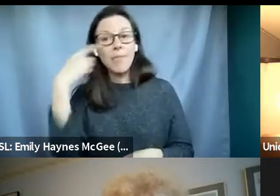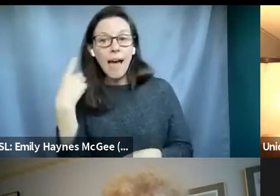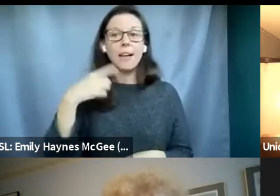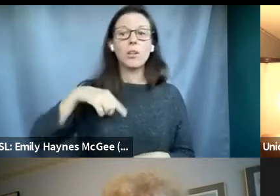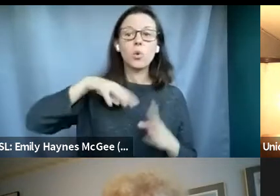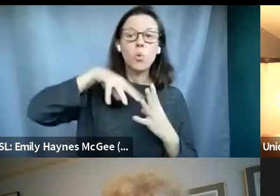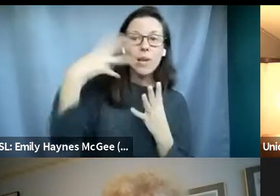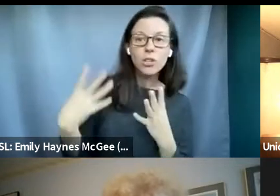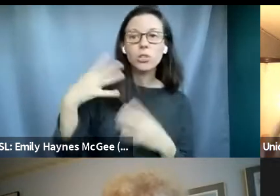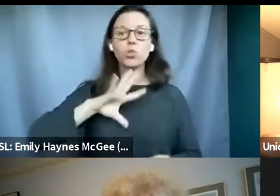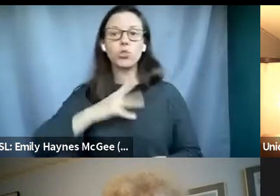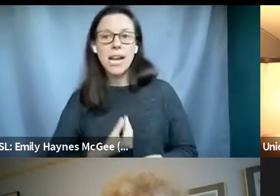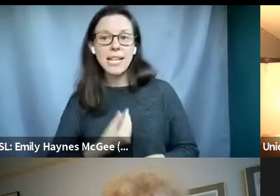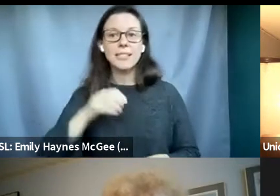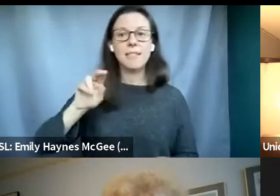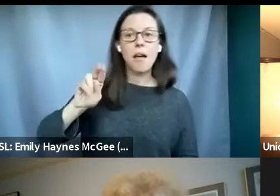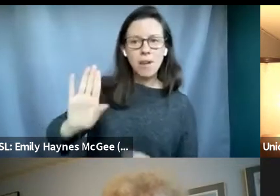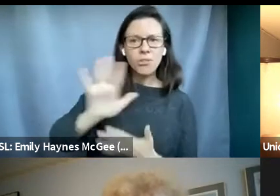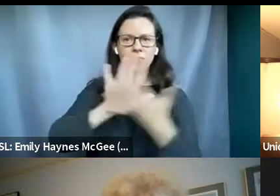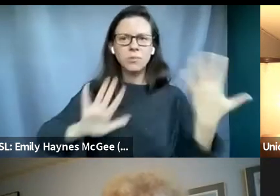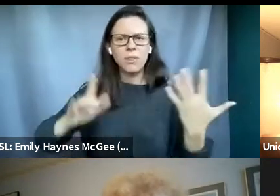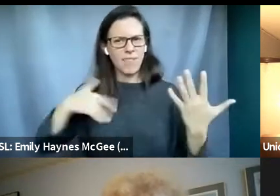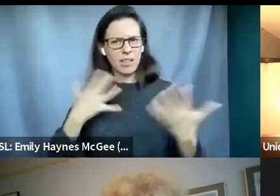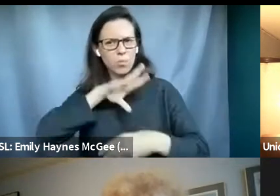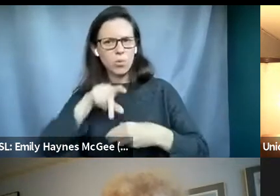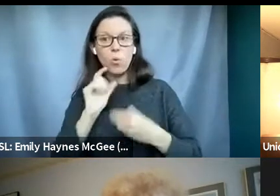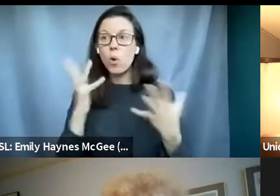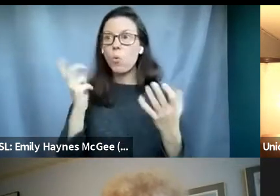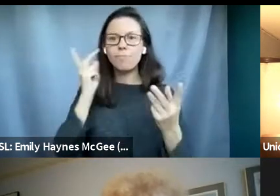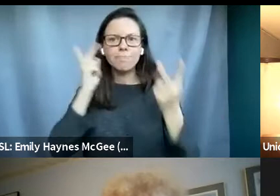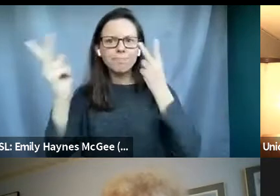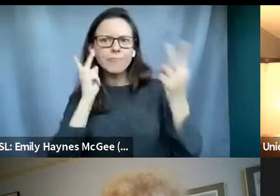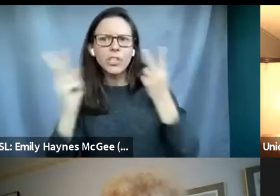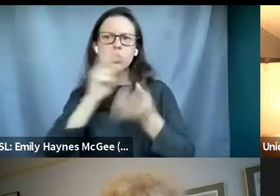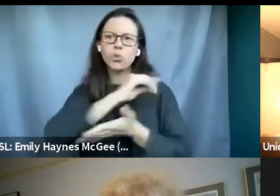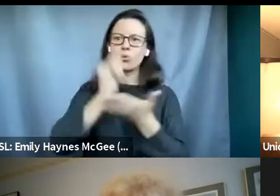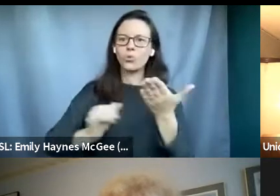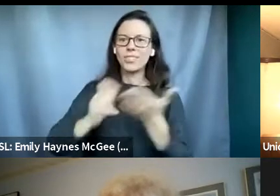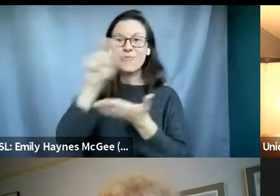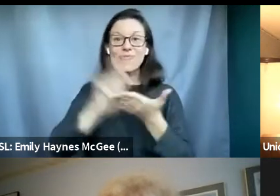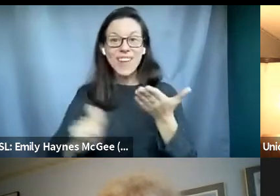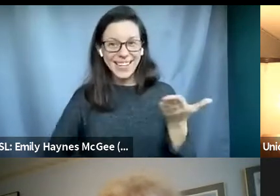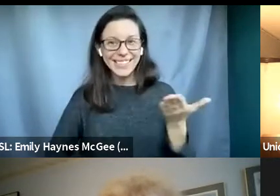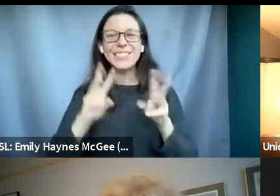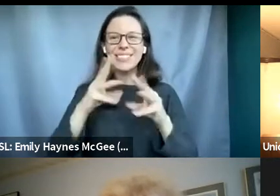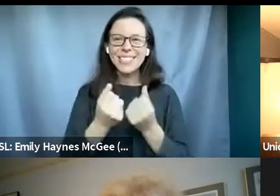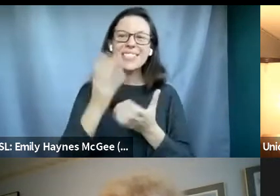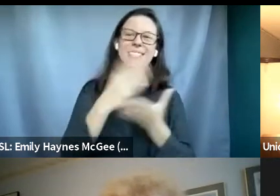And yeah, we designed let's do some visual writing workshops, some arts workshops, dance